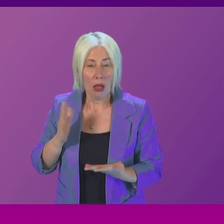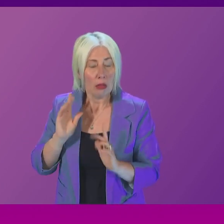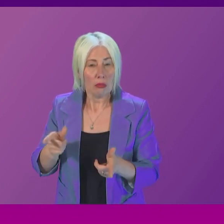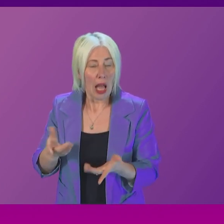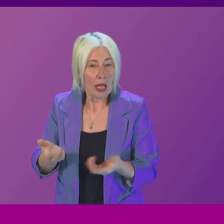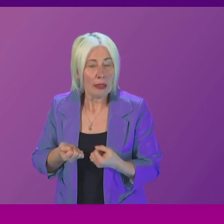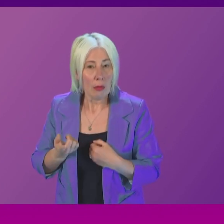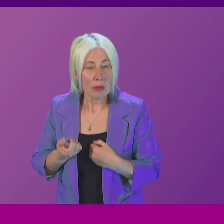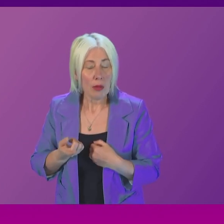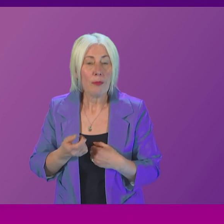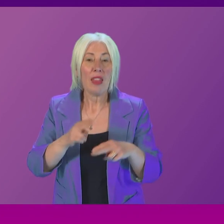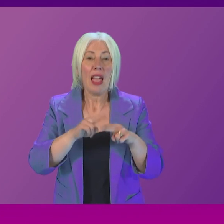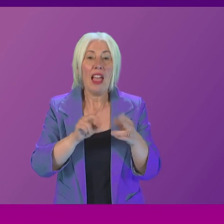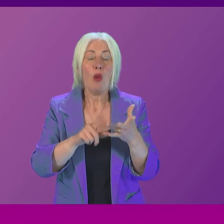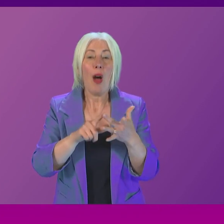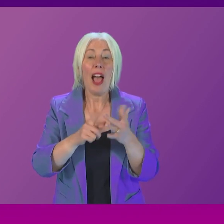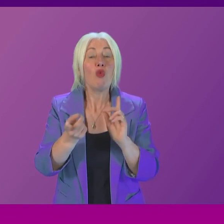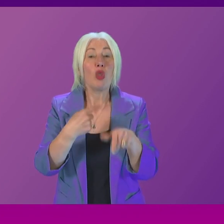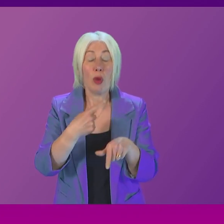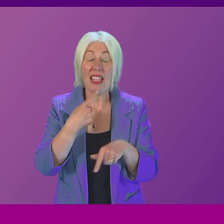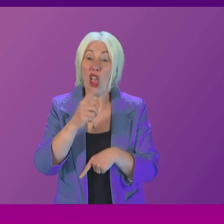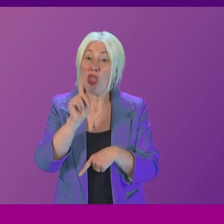According to freedom of information responses, thousands of people are being forced to leave